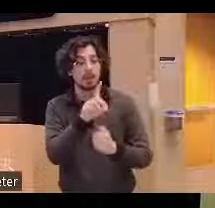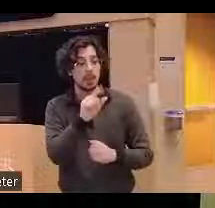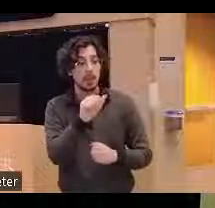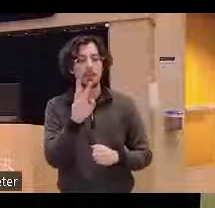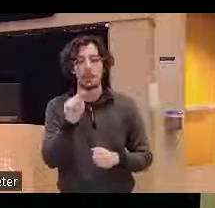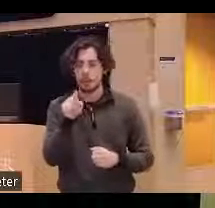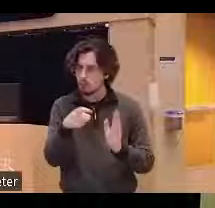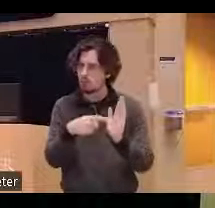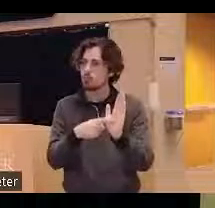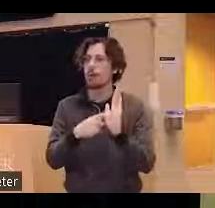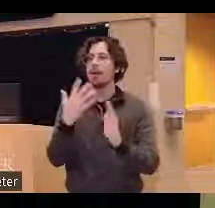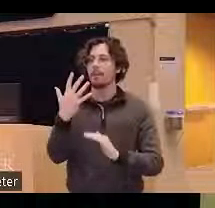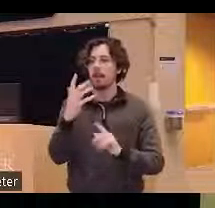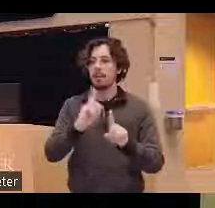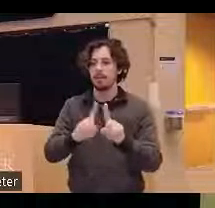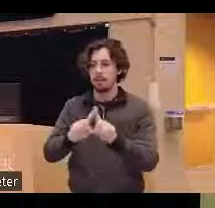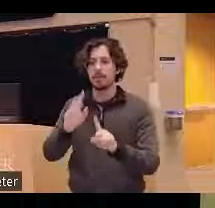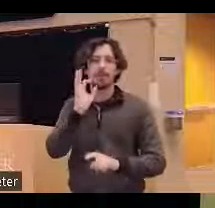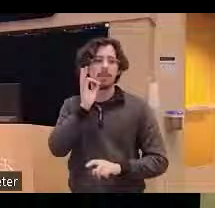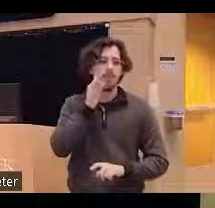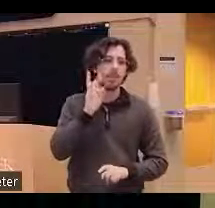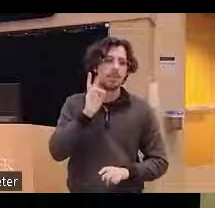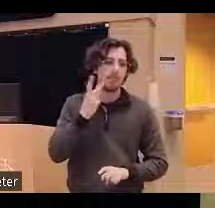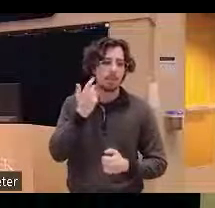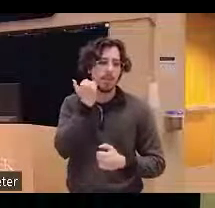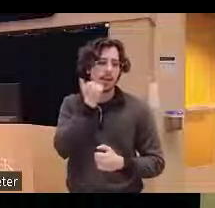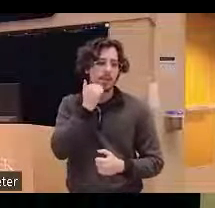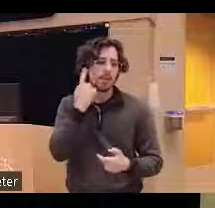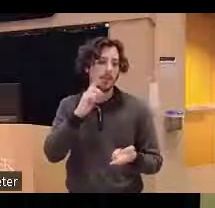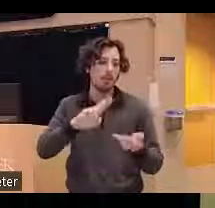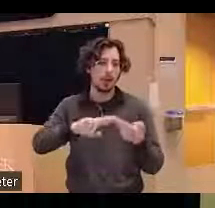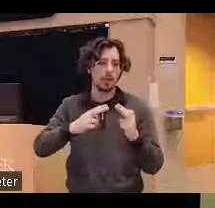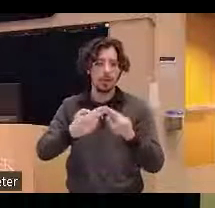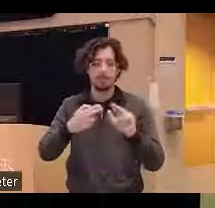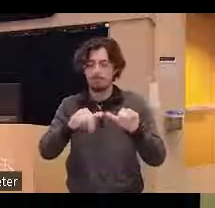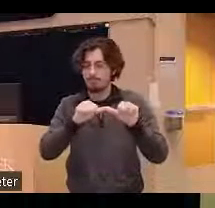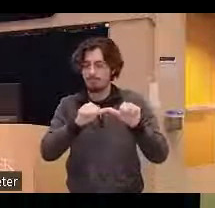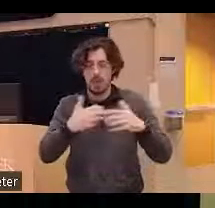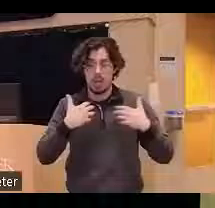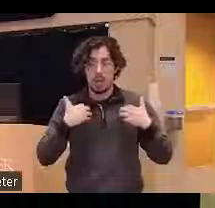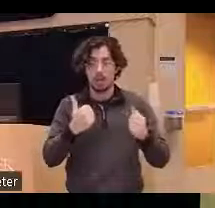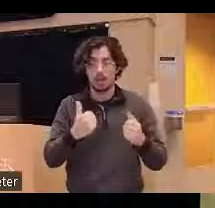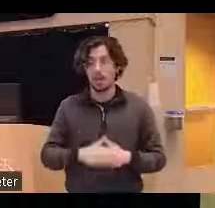fruits or vegetables a day to keep your microbiome healthy um I have patients who never eat a fruit